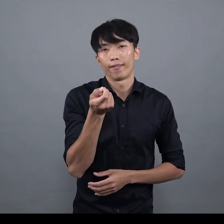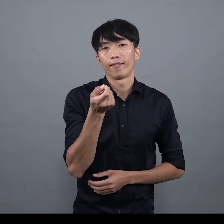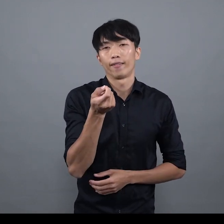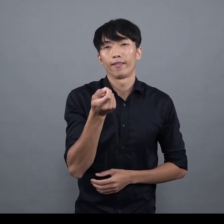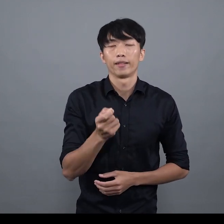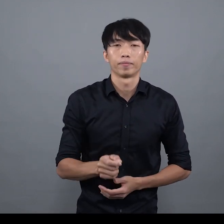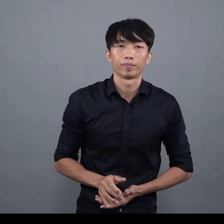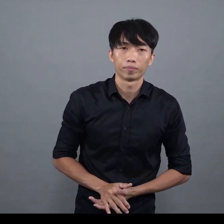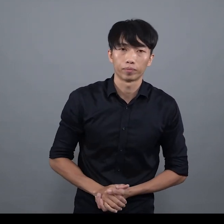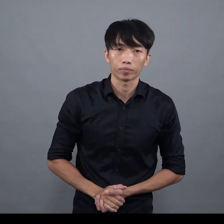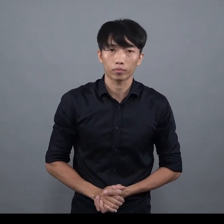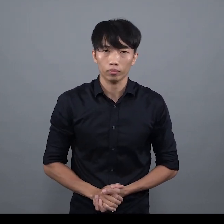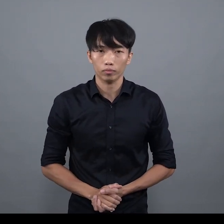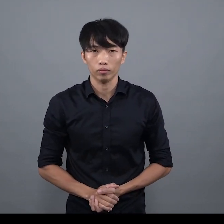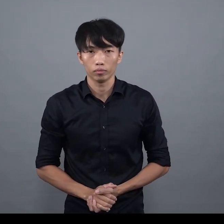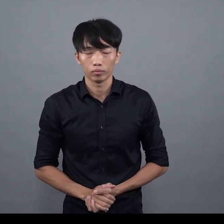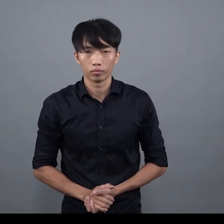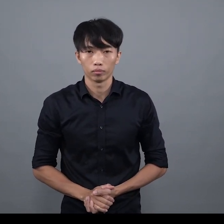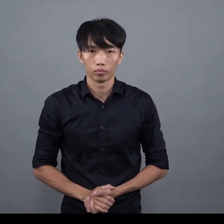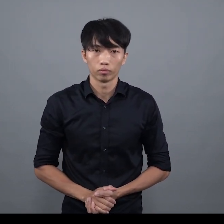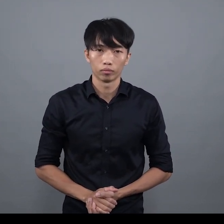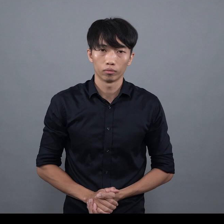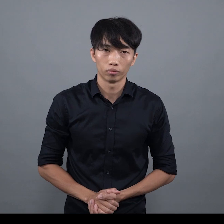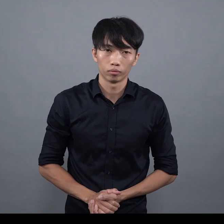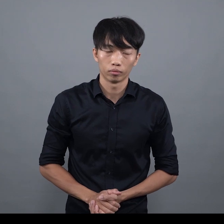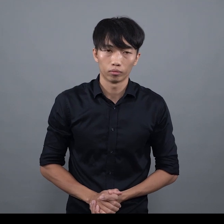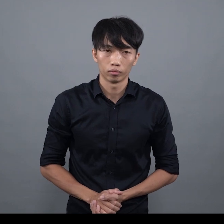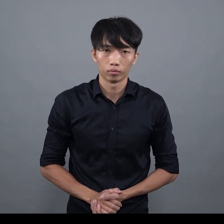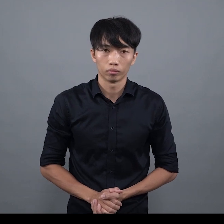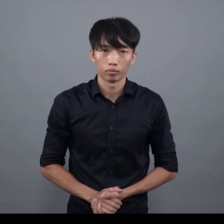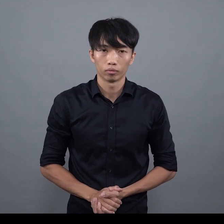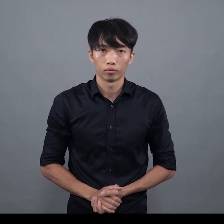and this type of discovery very rarely happens